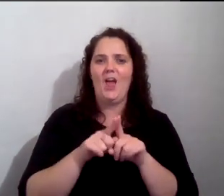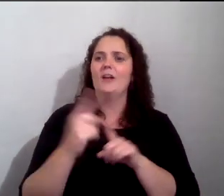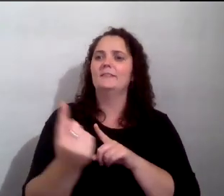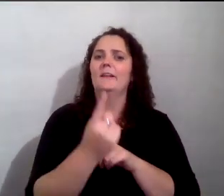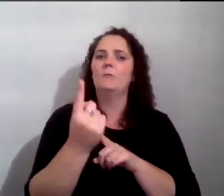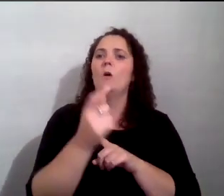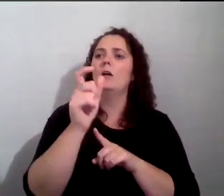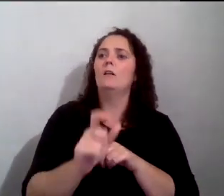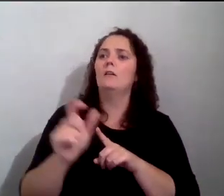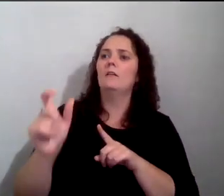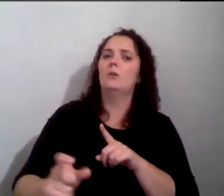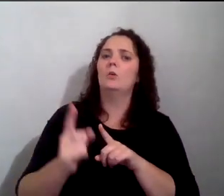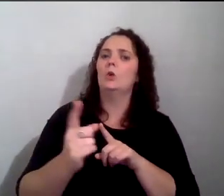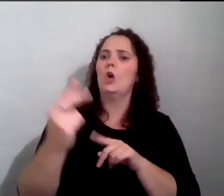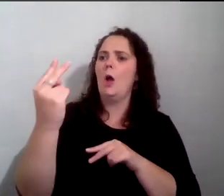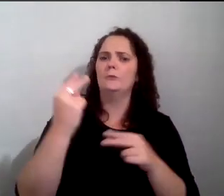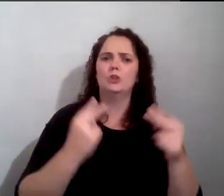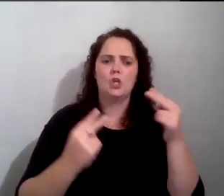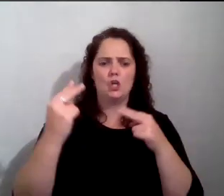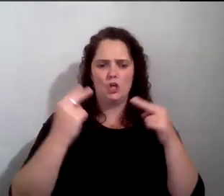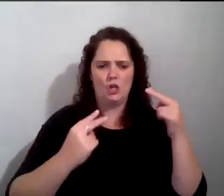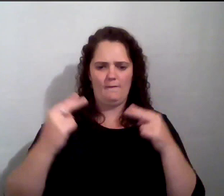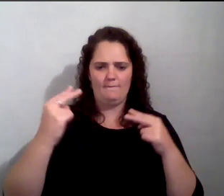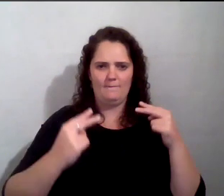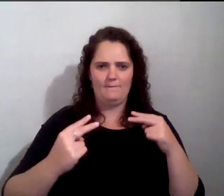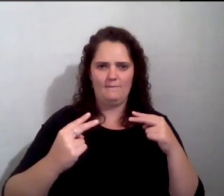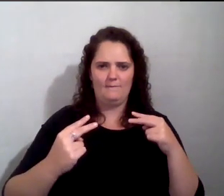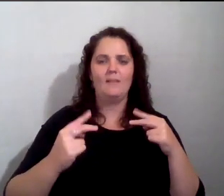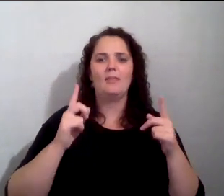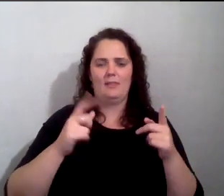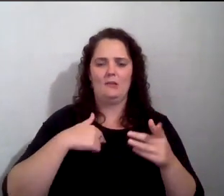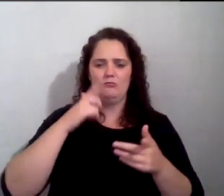take the position of the observer witness,